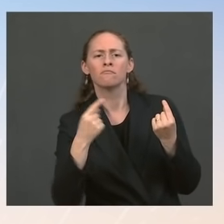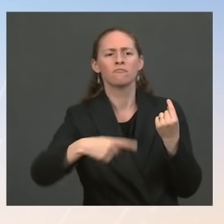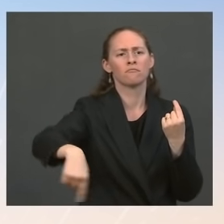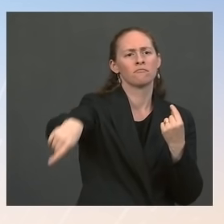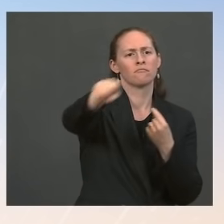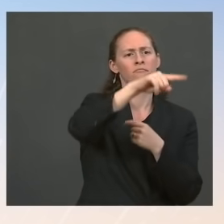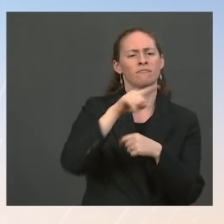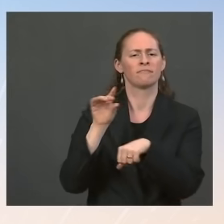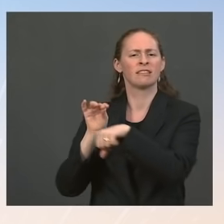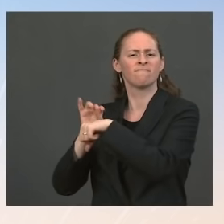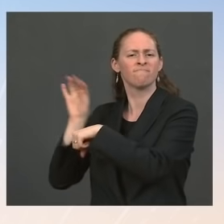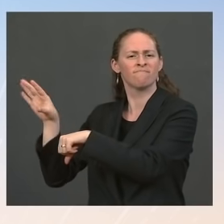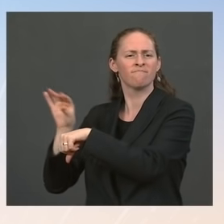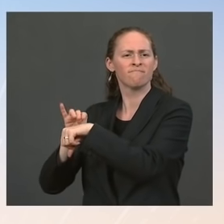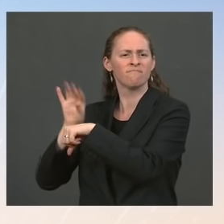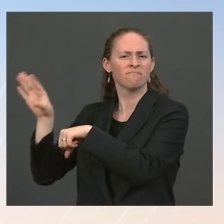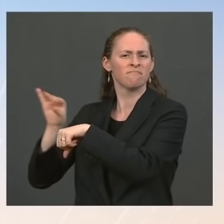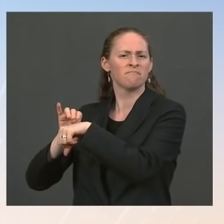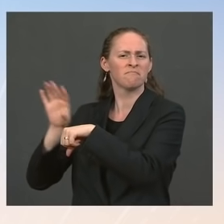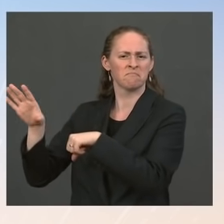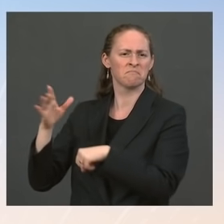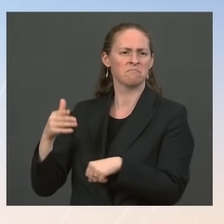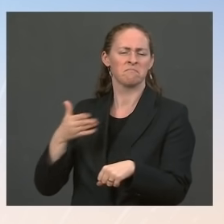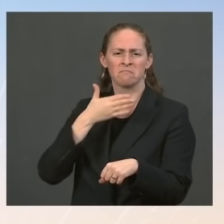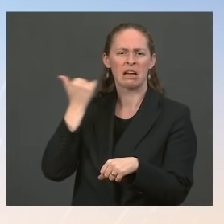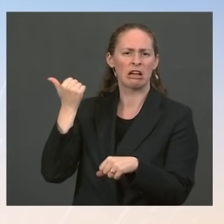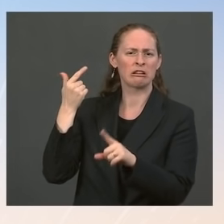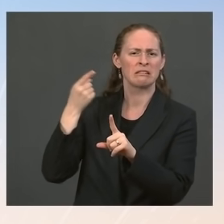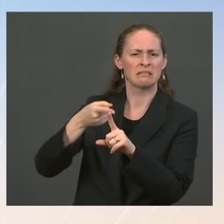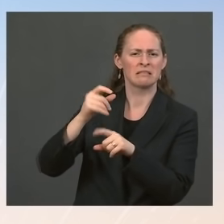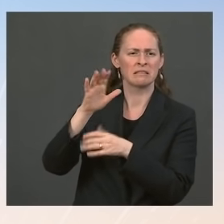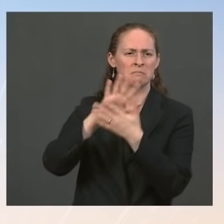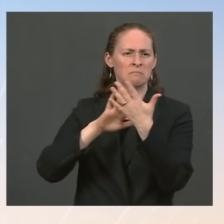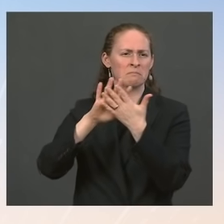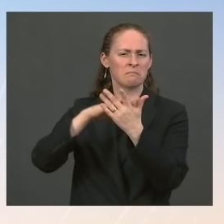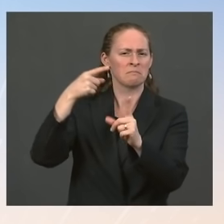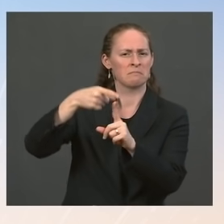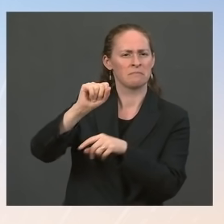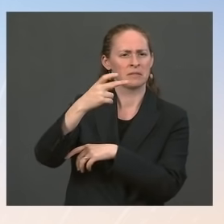and on the timeline needed to operationally, effectively, and safely withdraw our troops